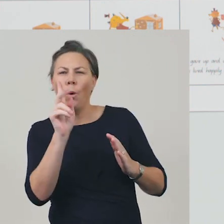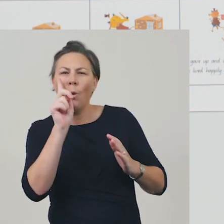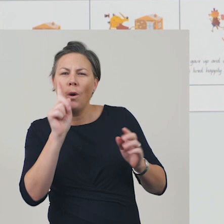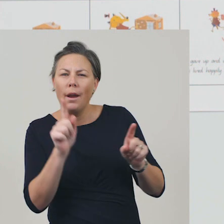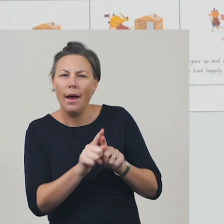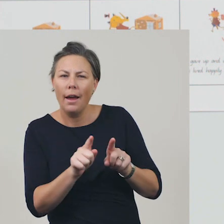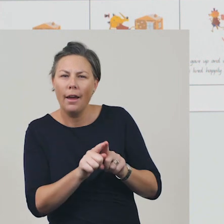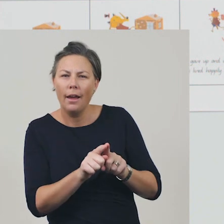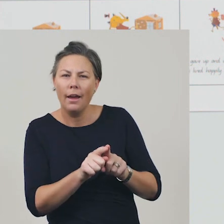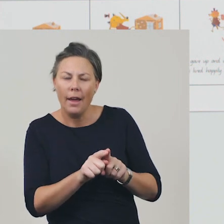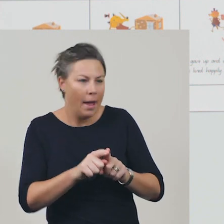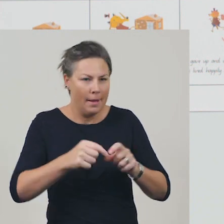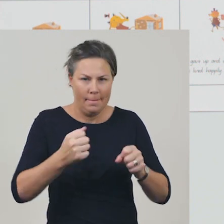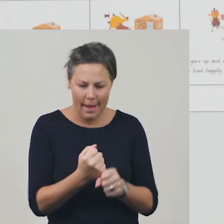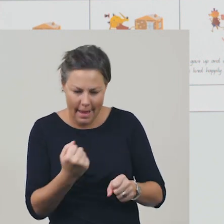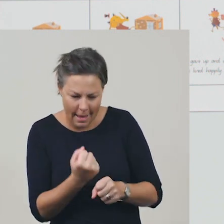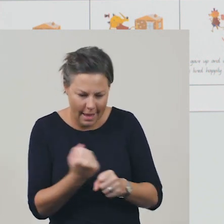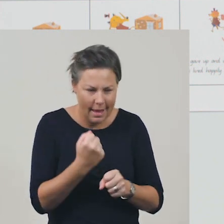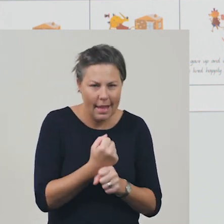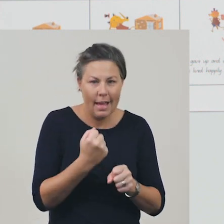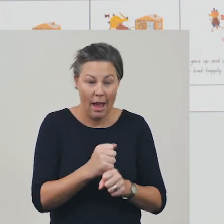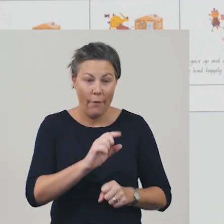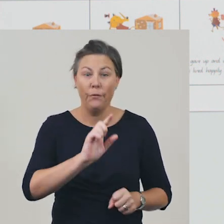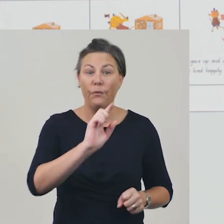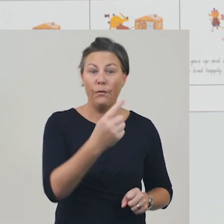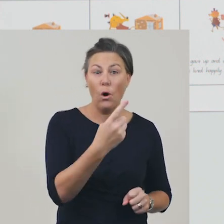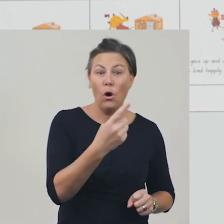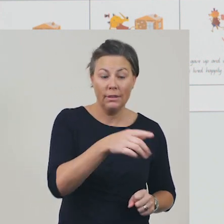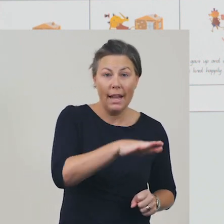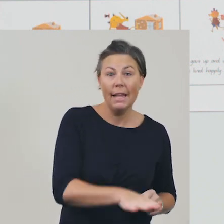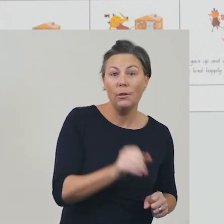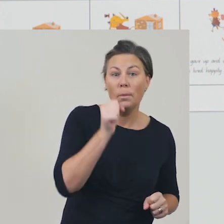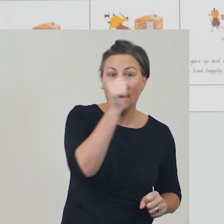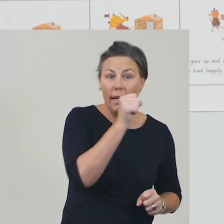The first little pig decided to make her house from a big pile of straw she had found.